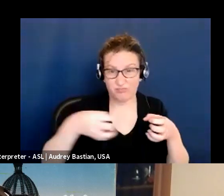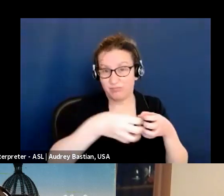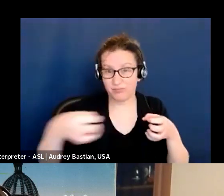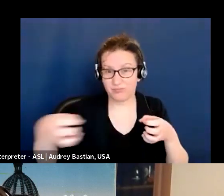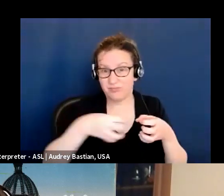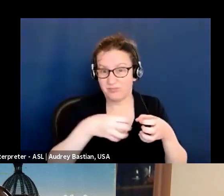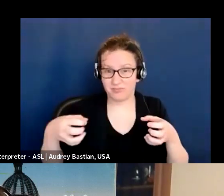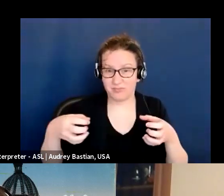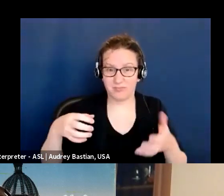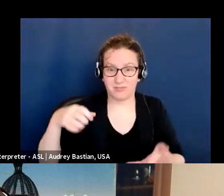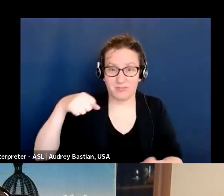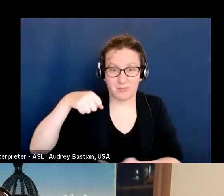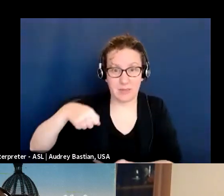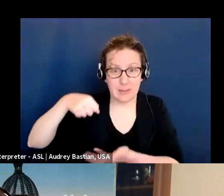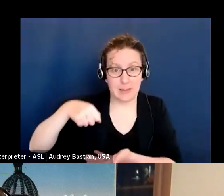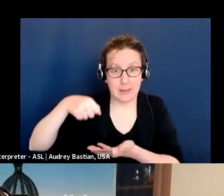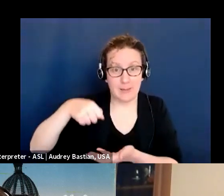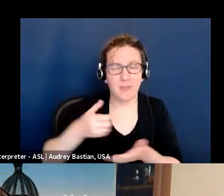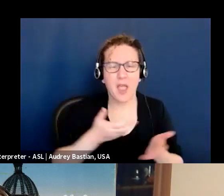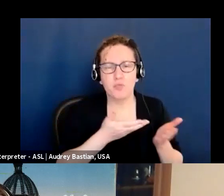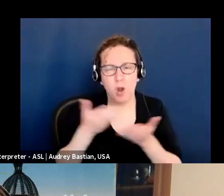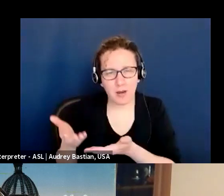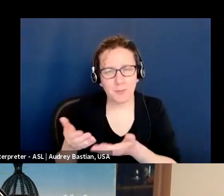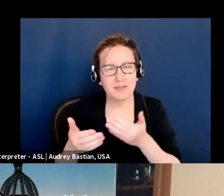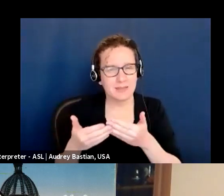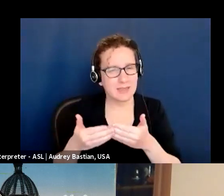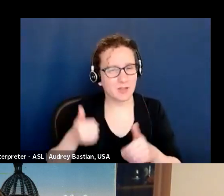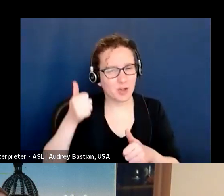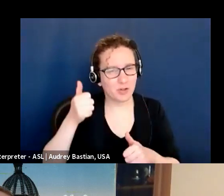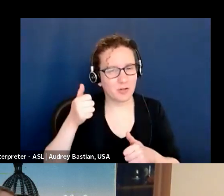Like I brought it with me, because that's easier, actually, even though it doesn't sound easier.